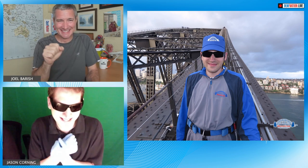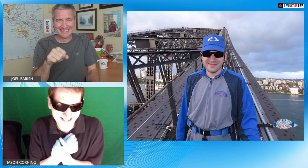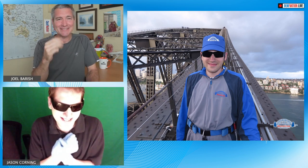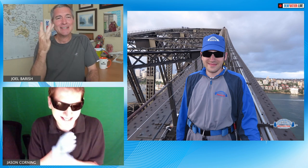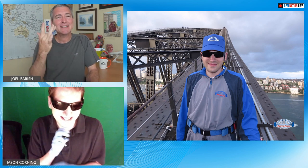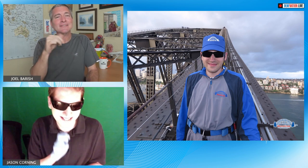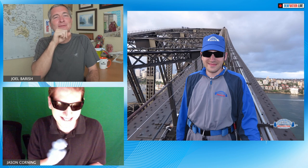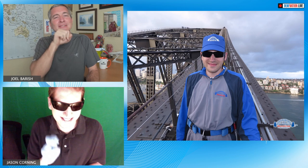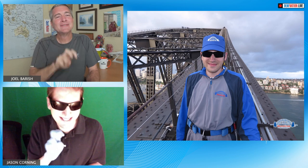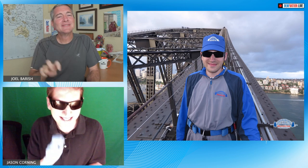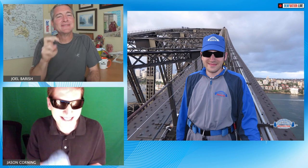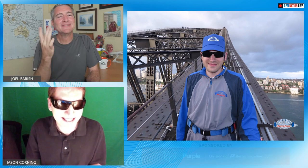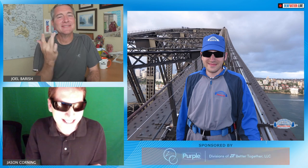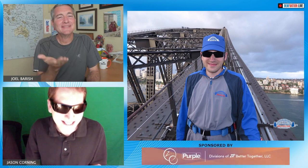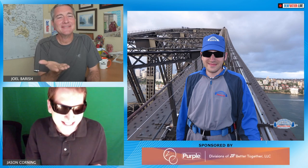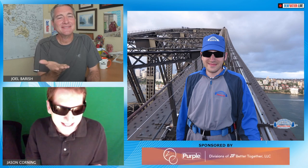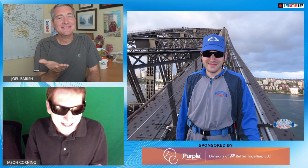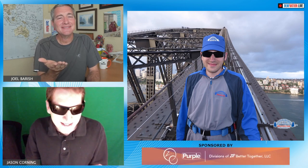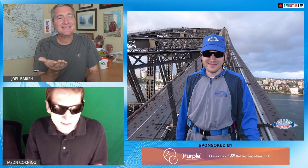Why do you love to travel?